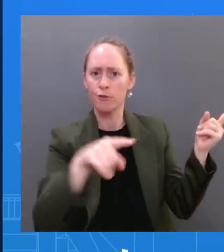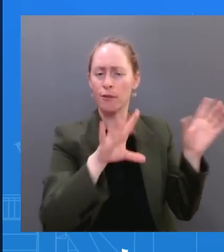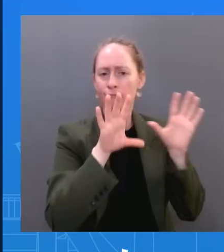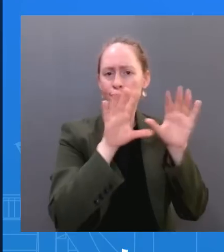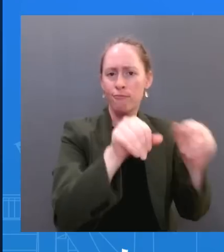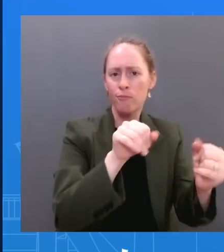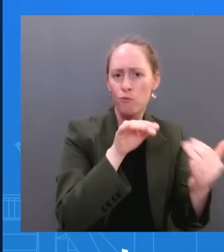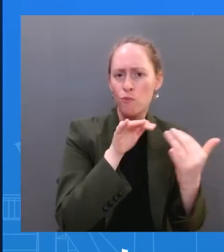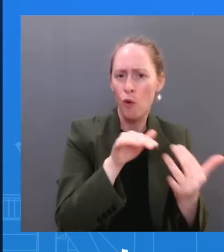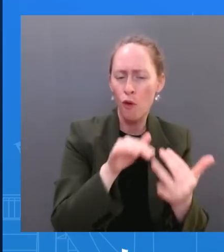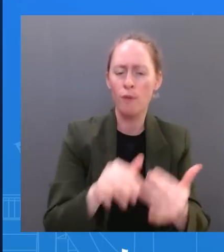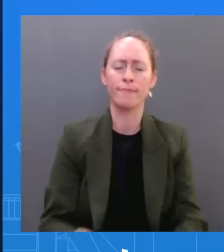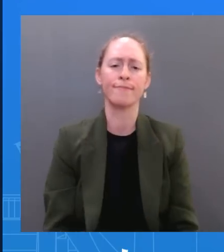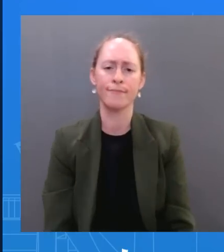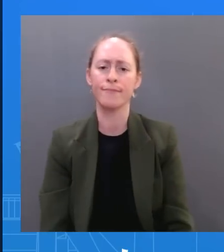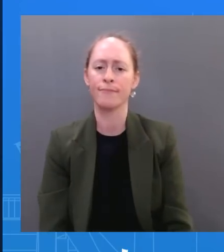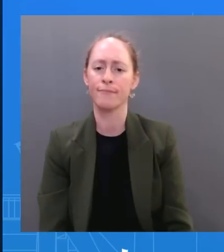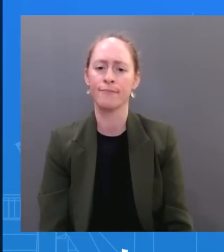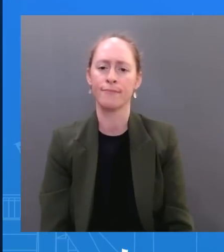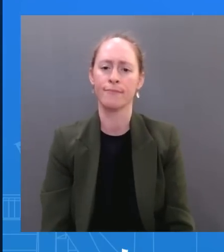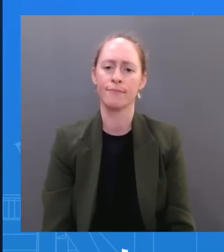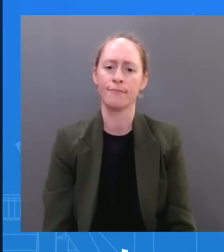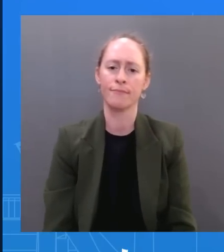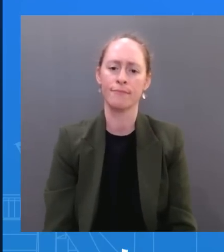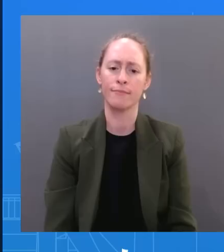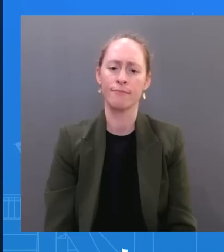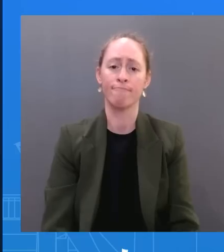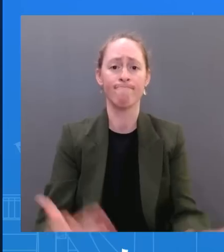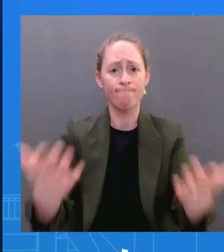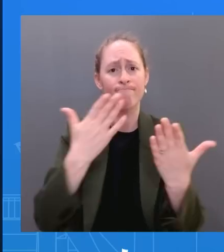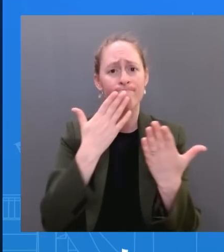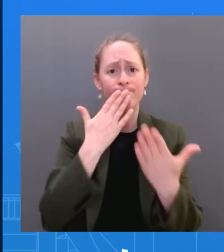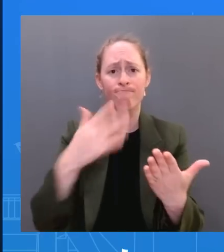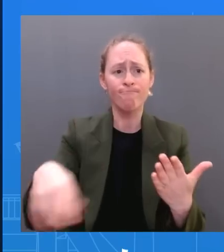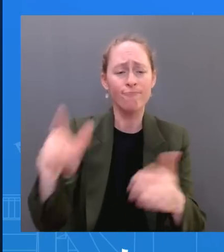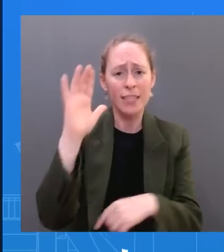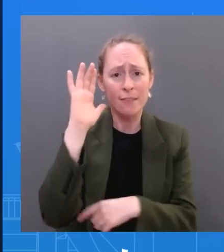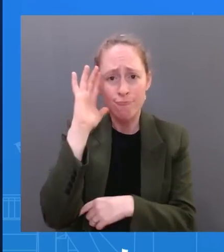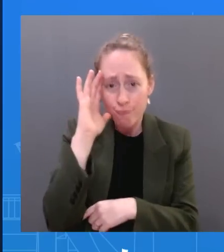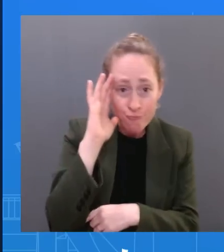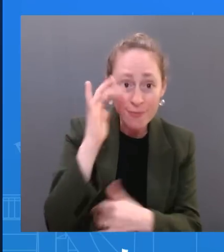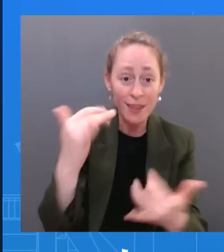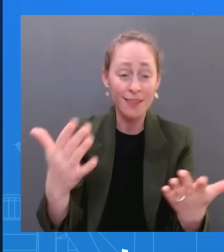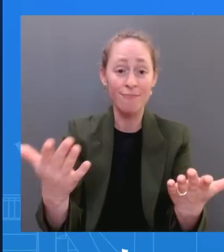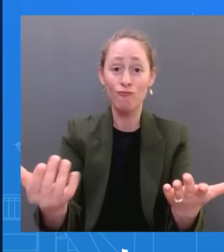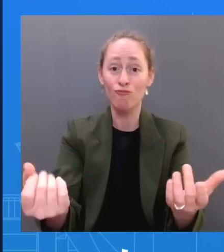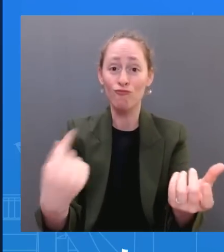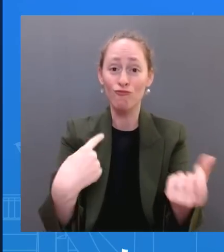Yeah. The Press: Jake, has the President reached out to Jamal Khashoggi's family ahead of his trip to Saudi? Mr. Sullivan: We have had contact